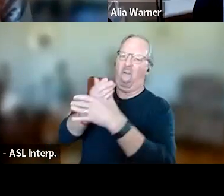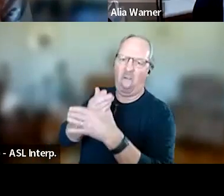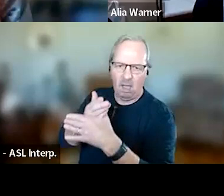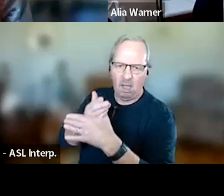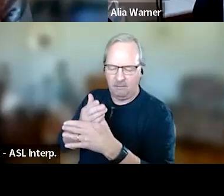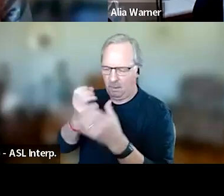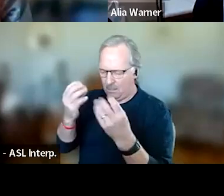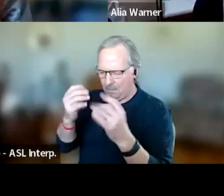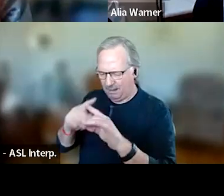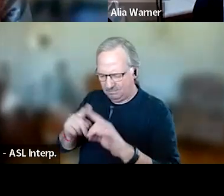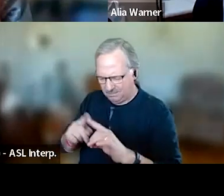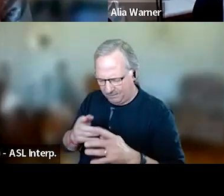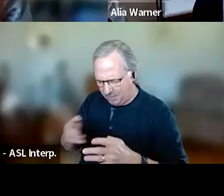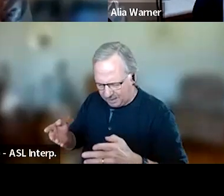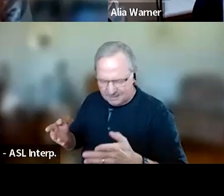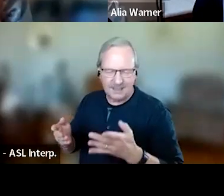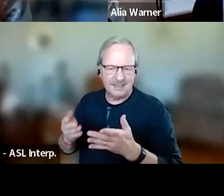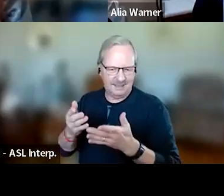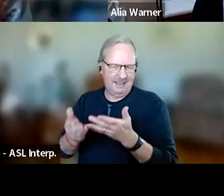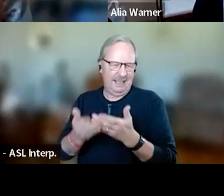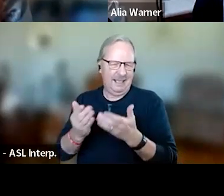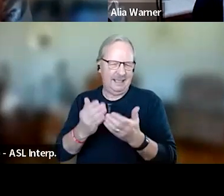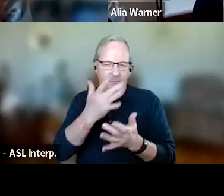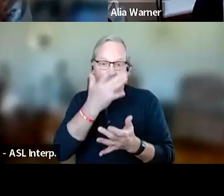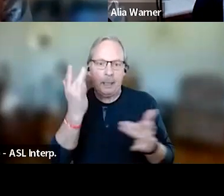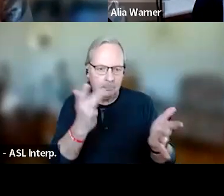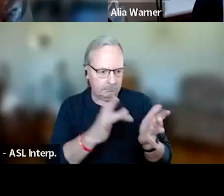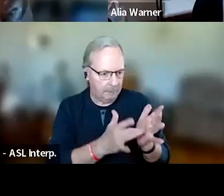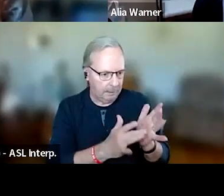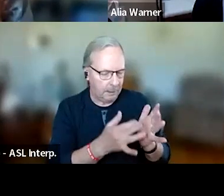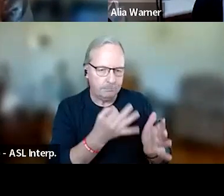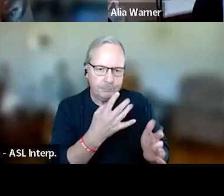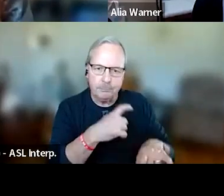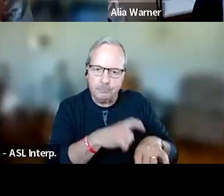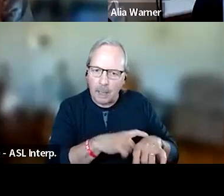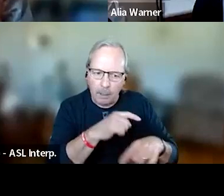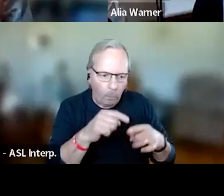it's really easy to forget things like medications. And when it comes to things like side effects,